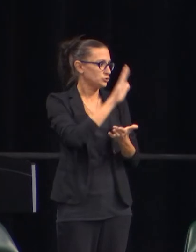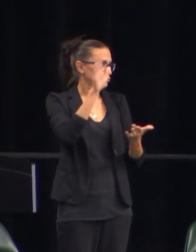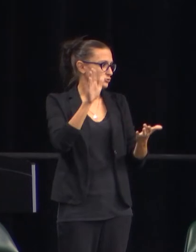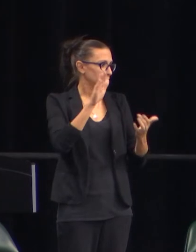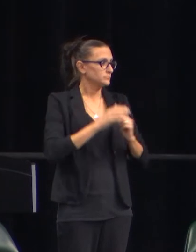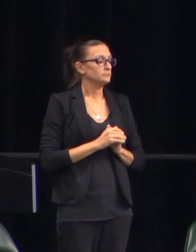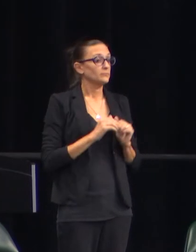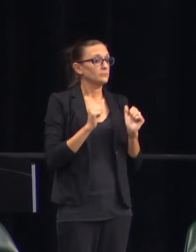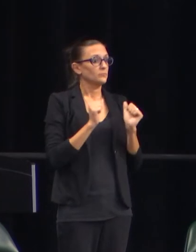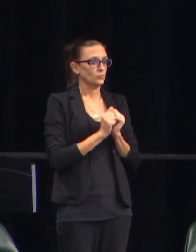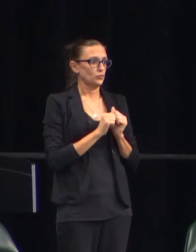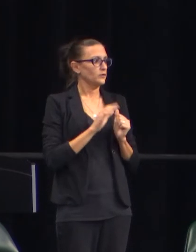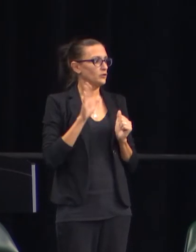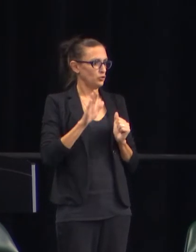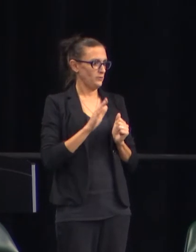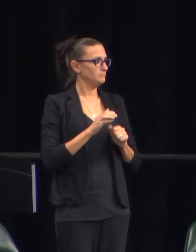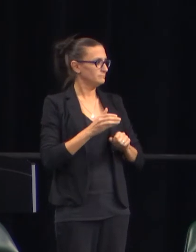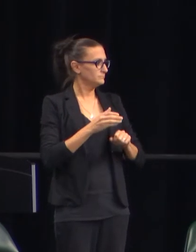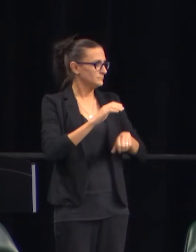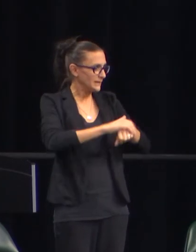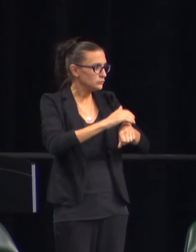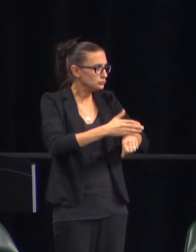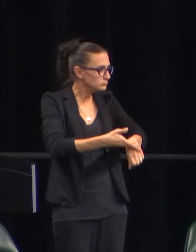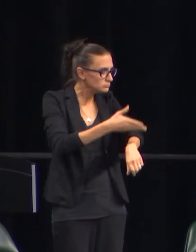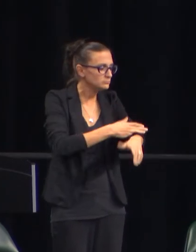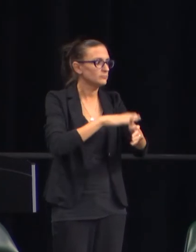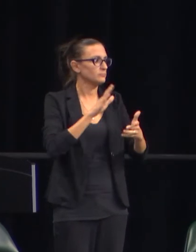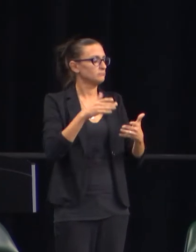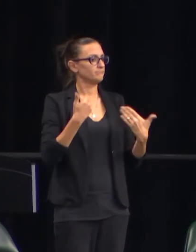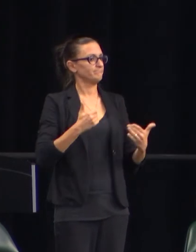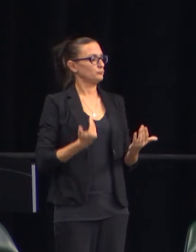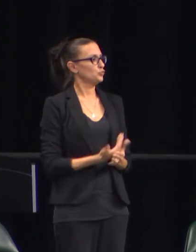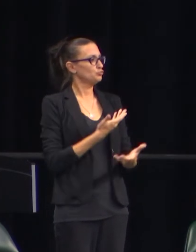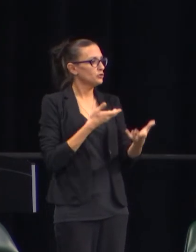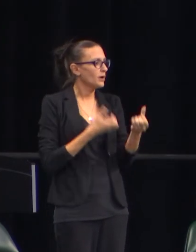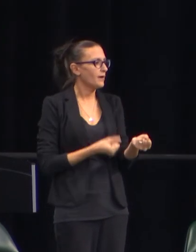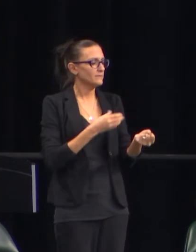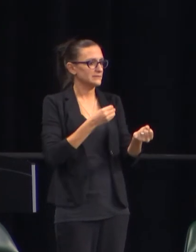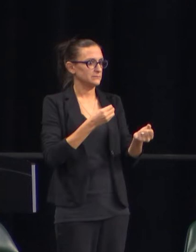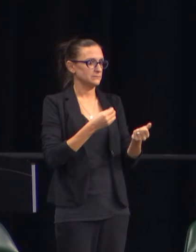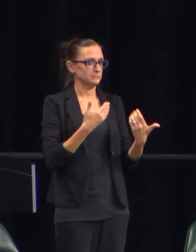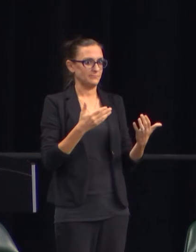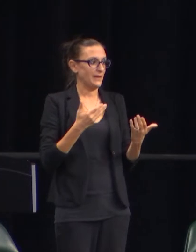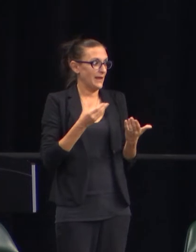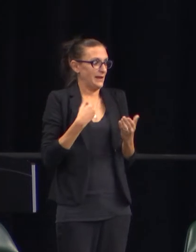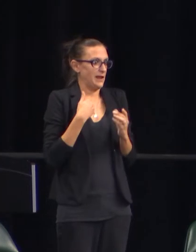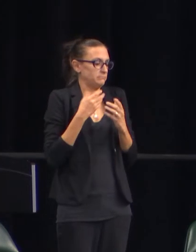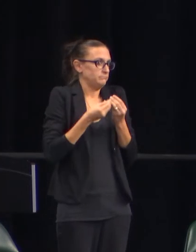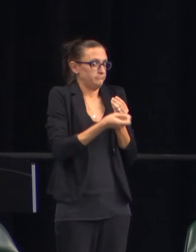With her refined English skills, newfound confidence and numerous mentors and supporters,